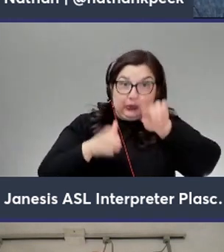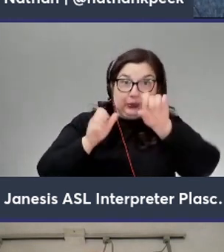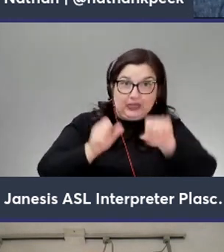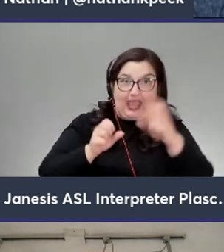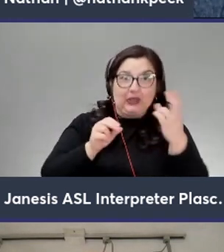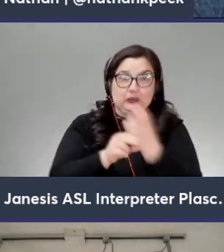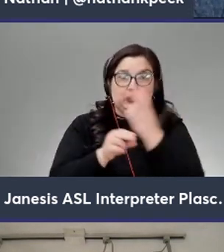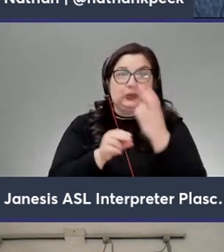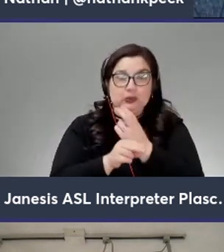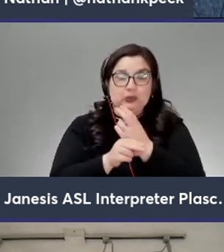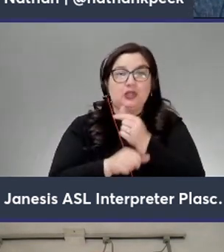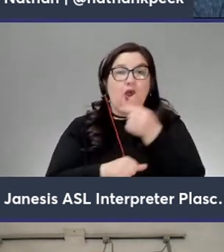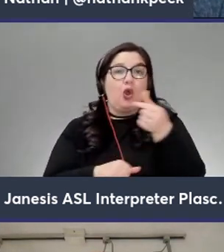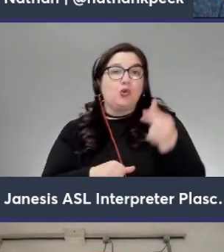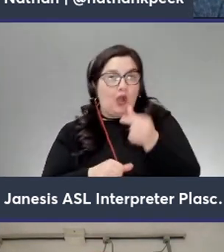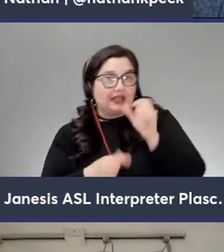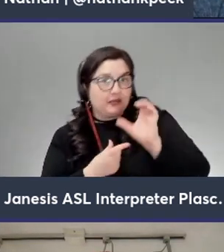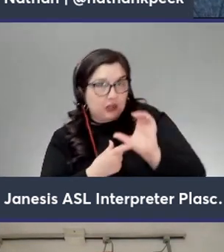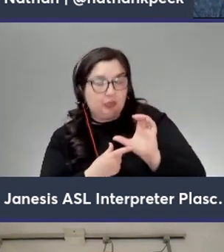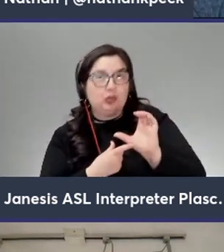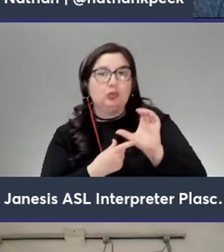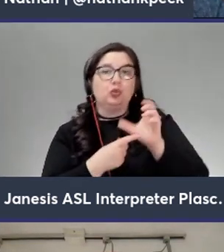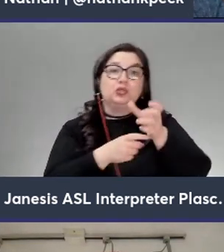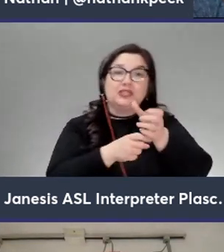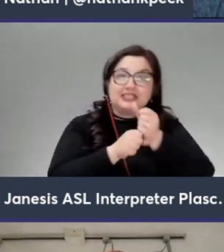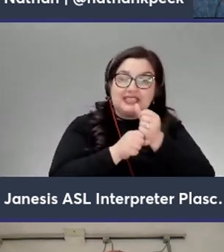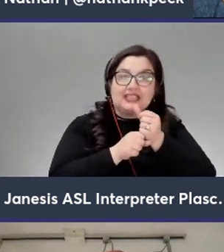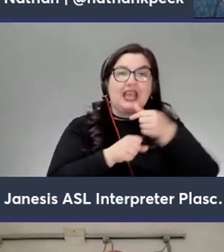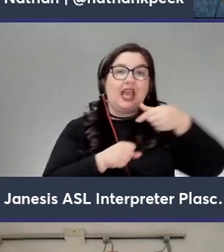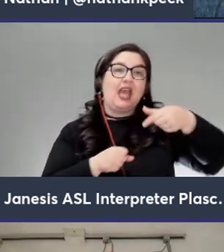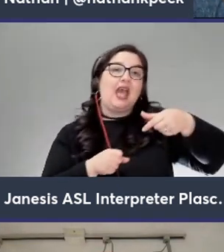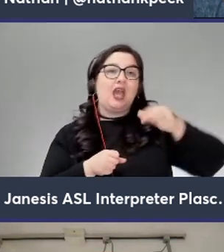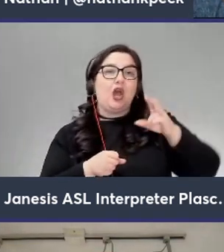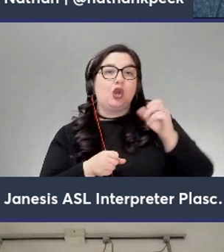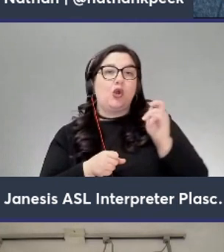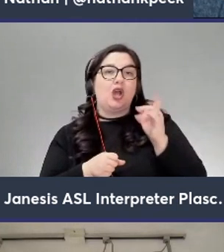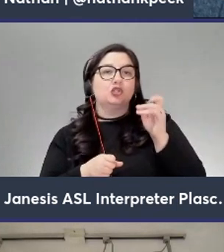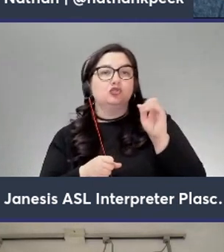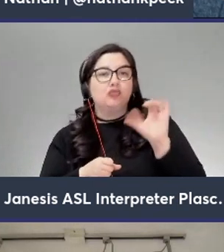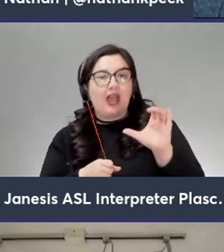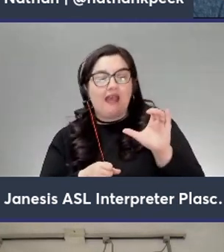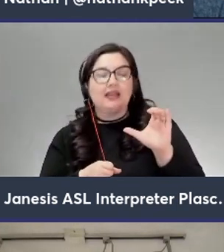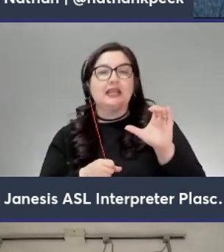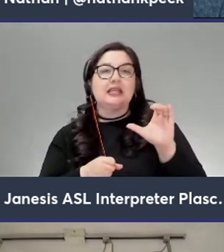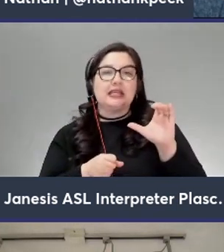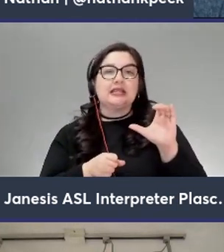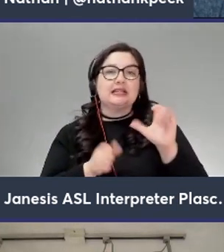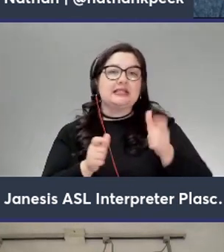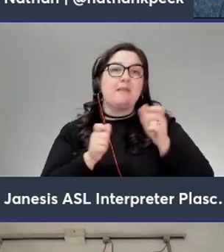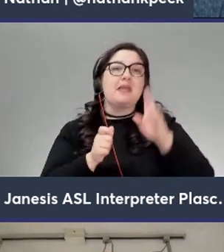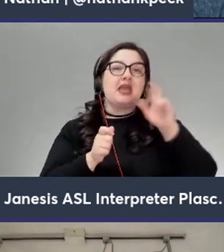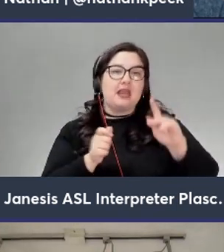quantum computers to get quadratic speed-up over classical computers,